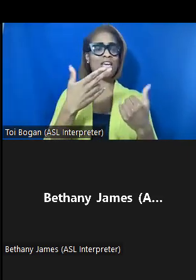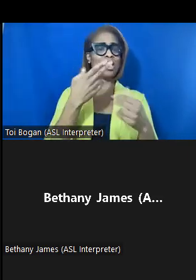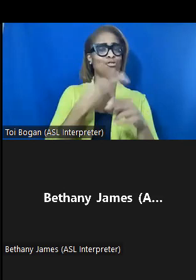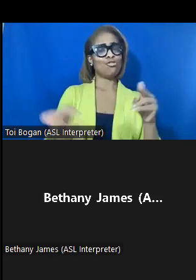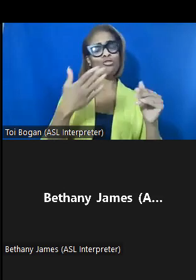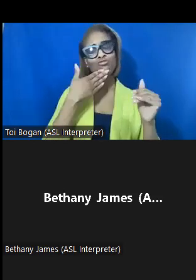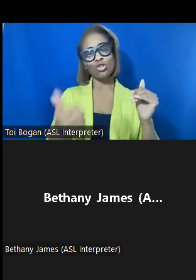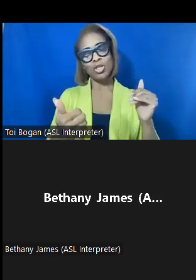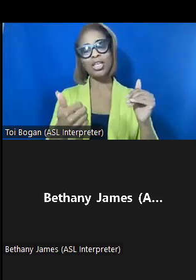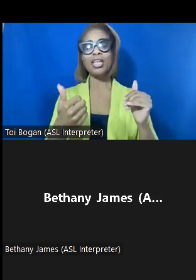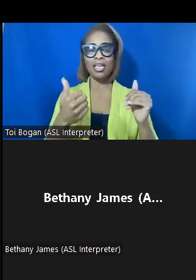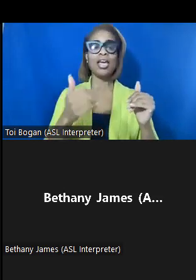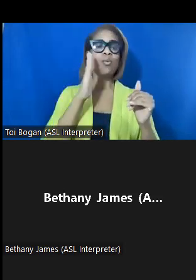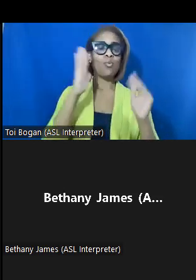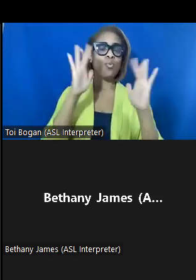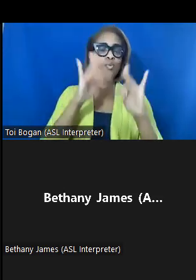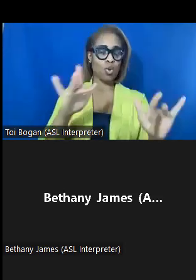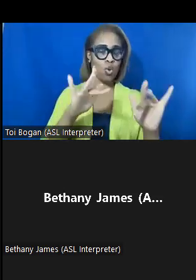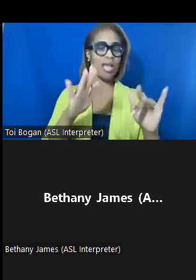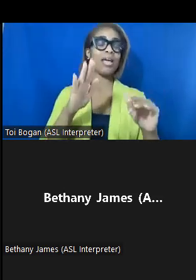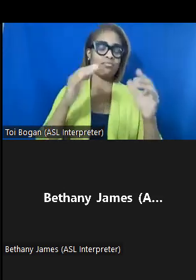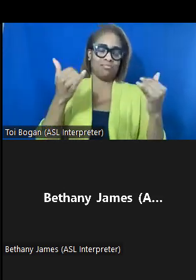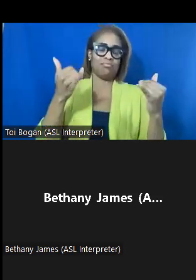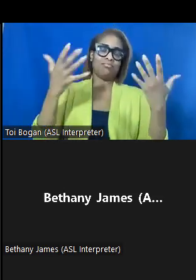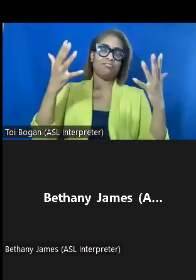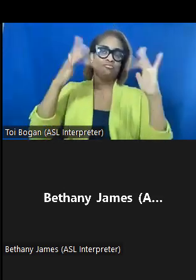As I said, it will be recorded and sent it is being recorded and sent out to everyone.